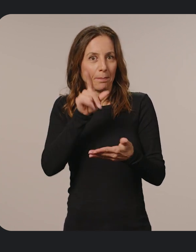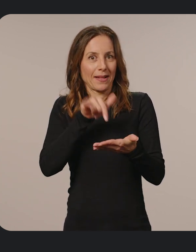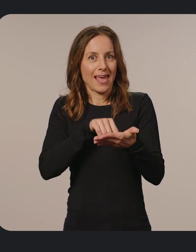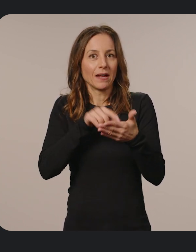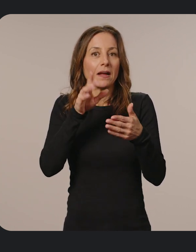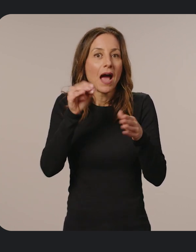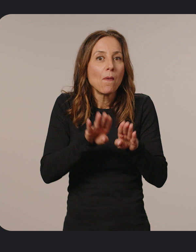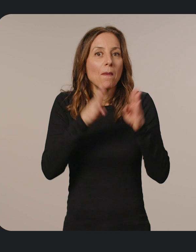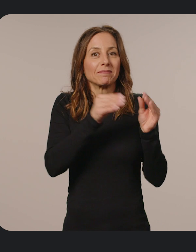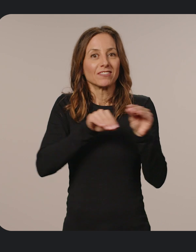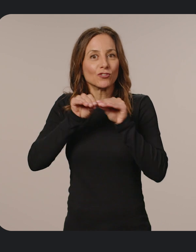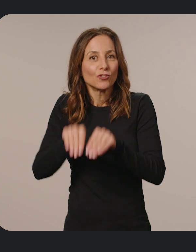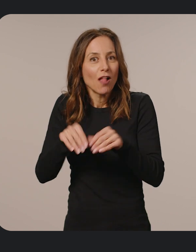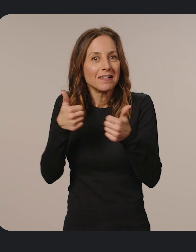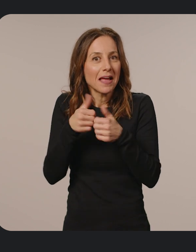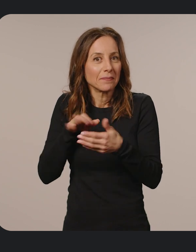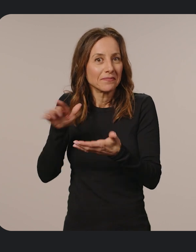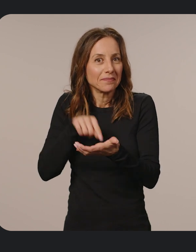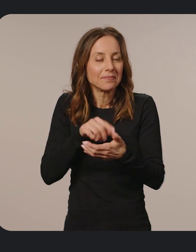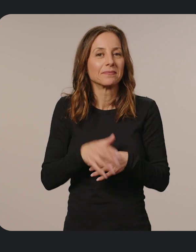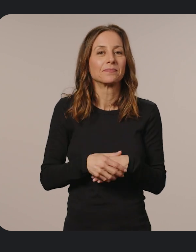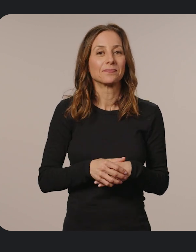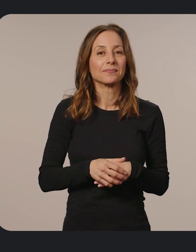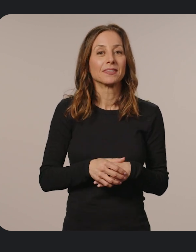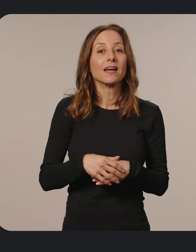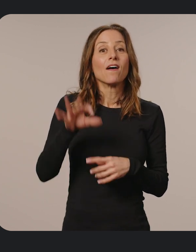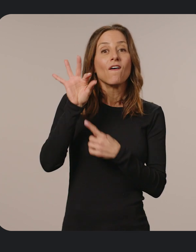with the event directly on Play and opening or installing their game.